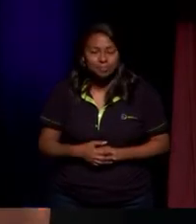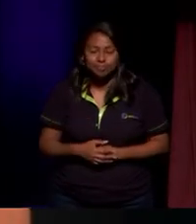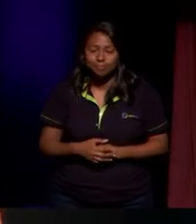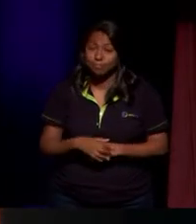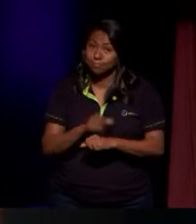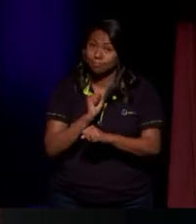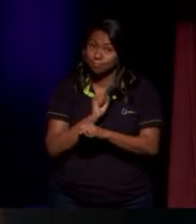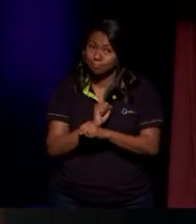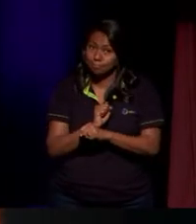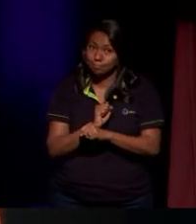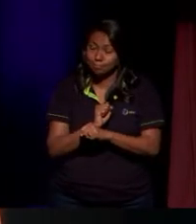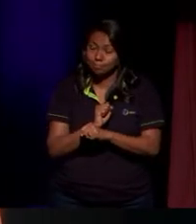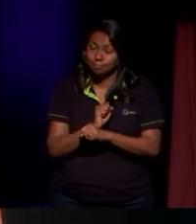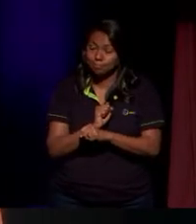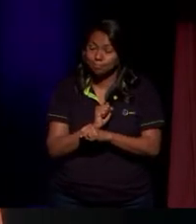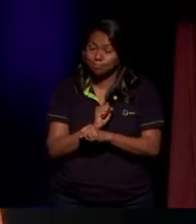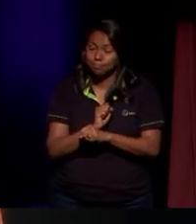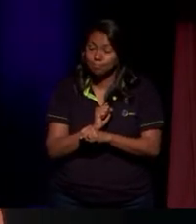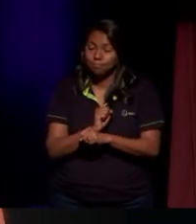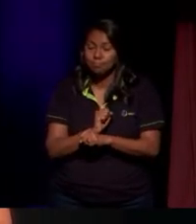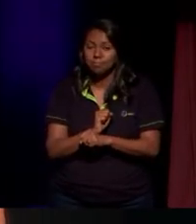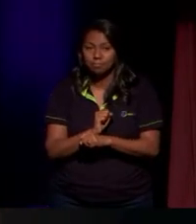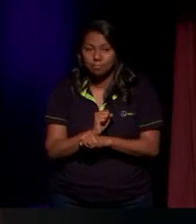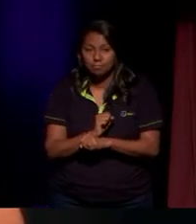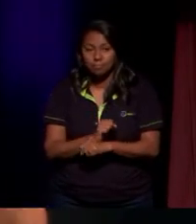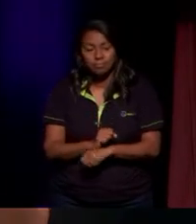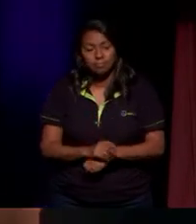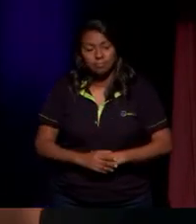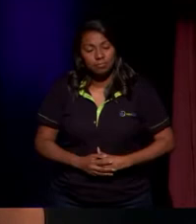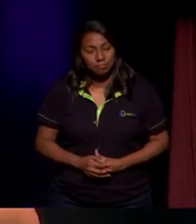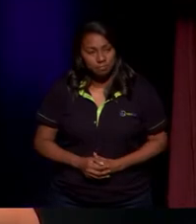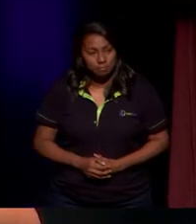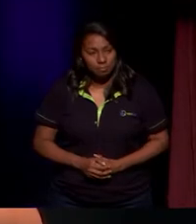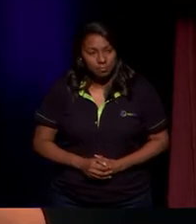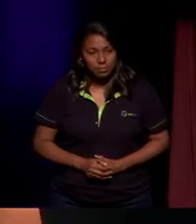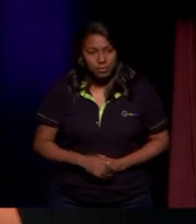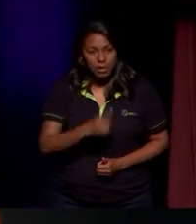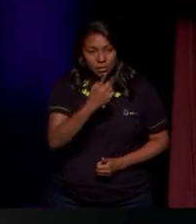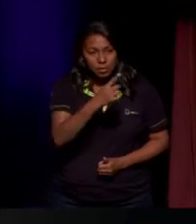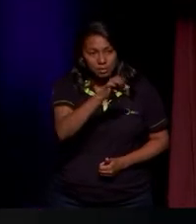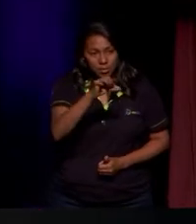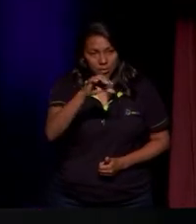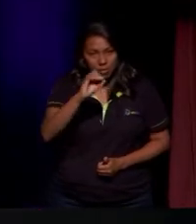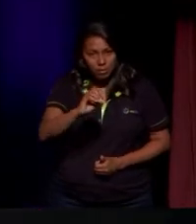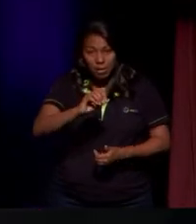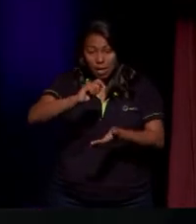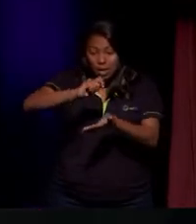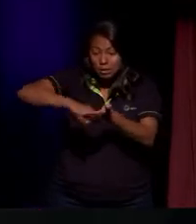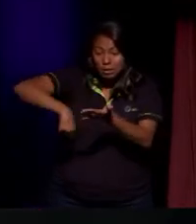In 1990, the Taif Agreement was signed,